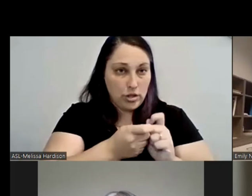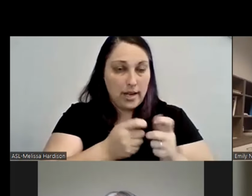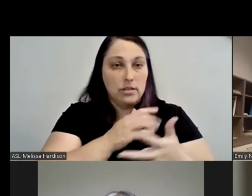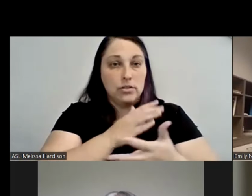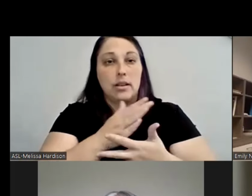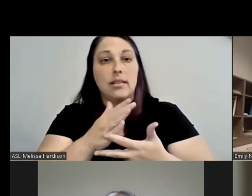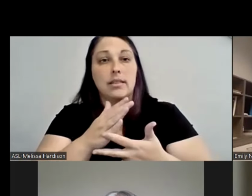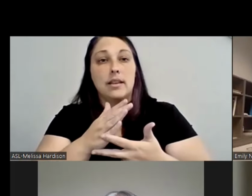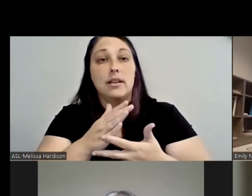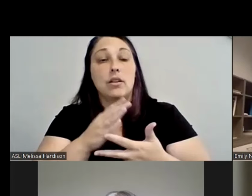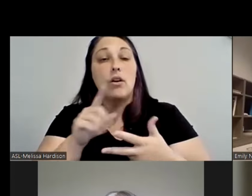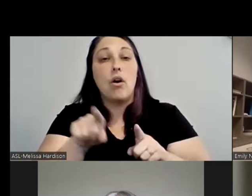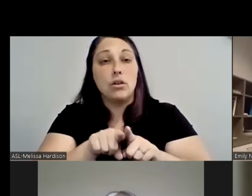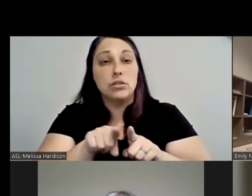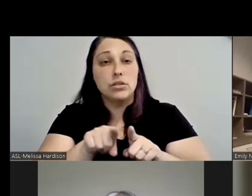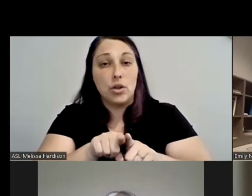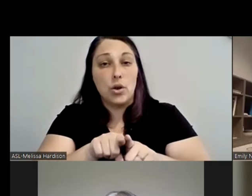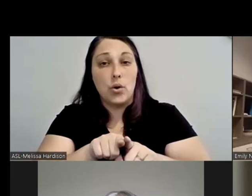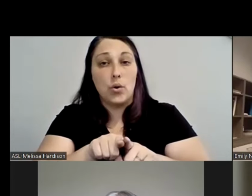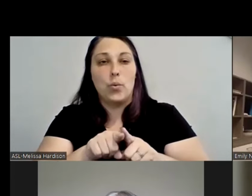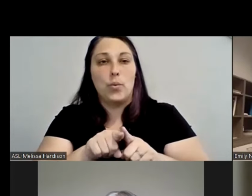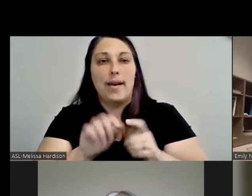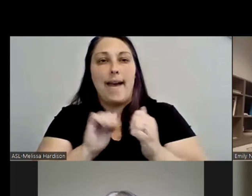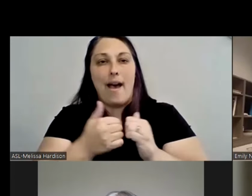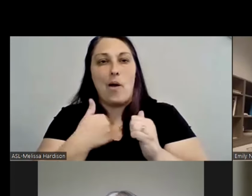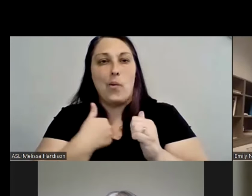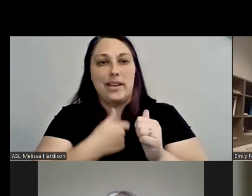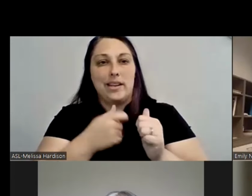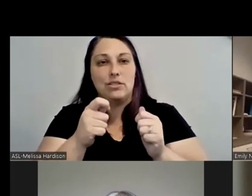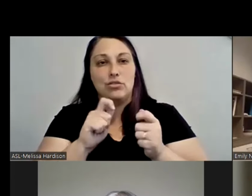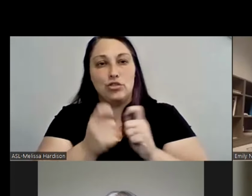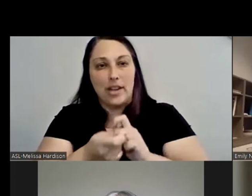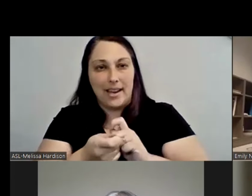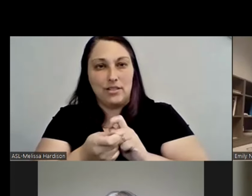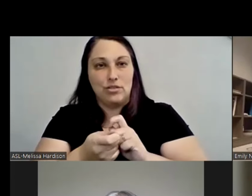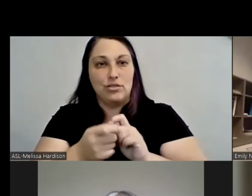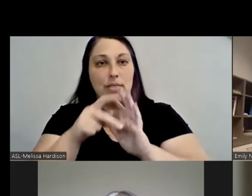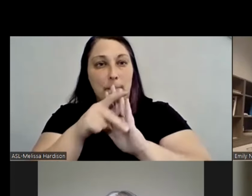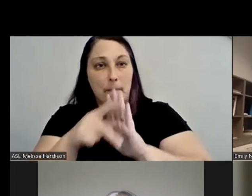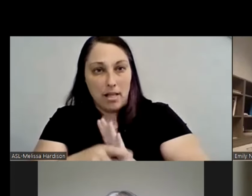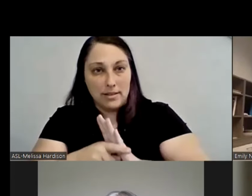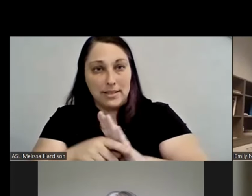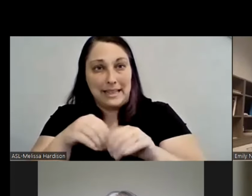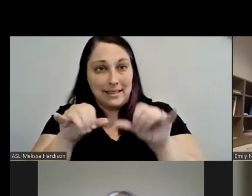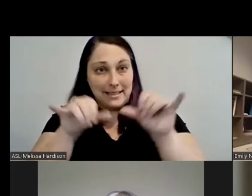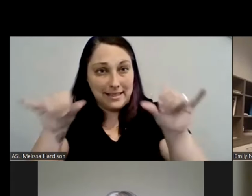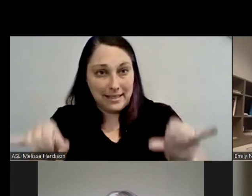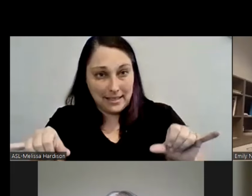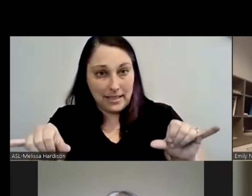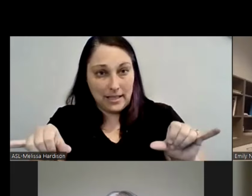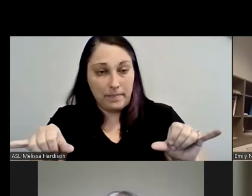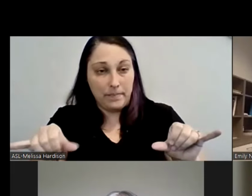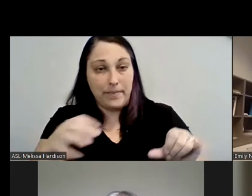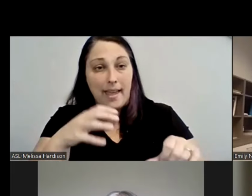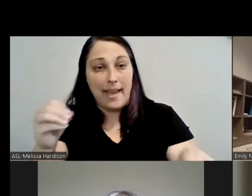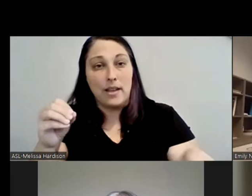My name is Sherri Clark, and I am an aging and services Program Specialist within the administration for Community Living,